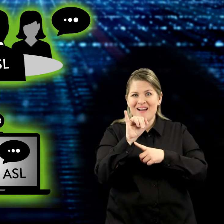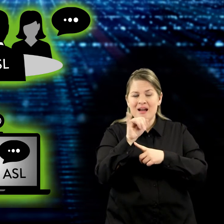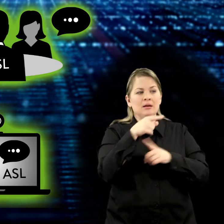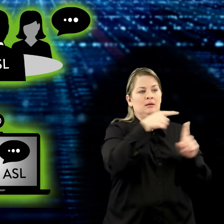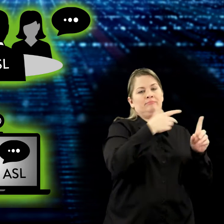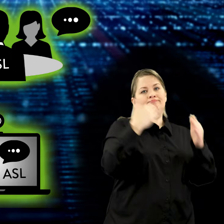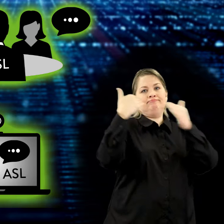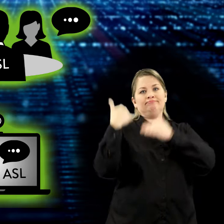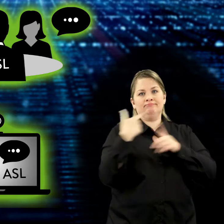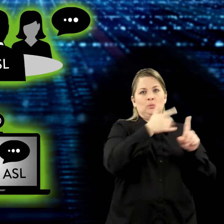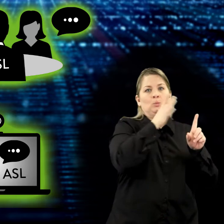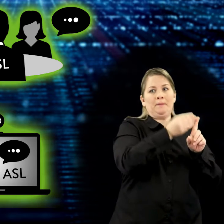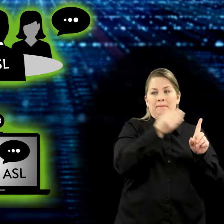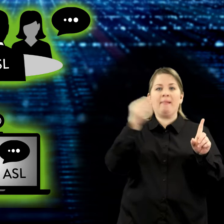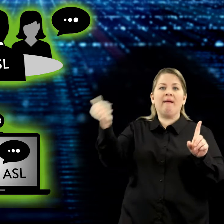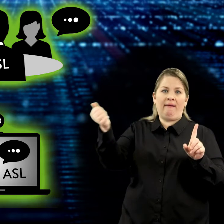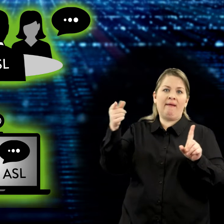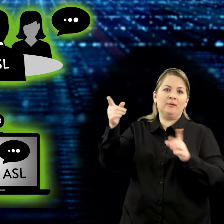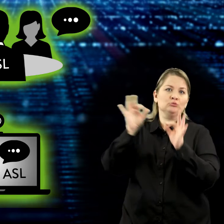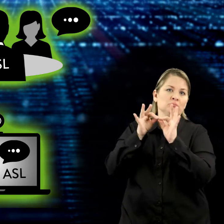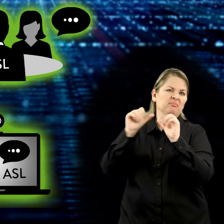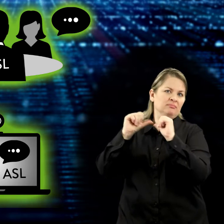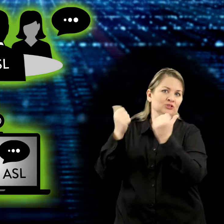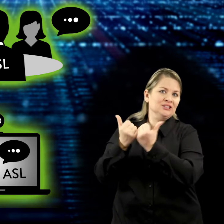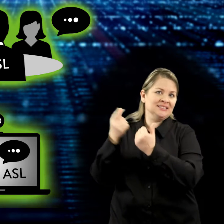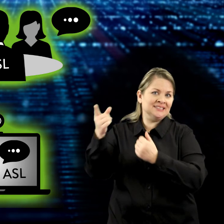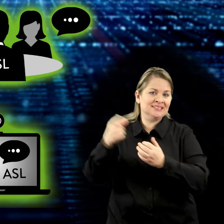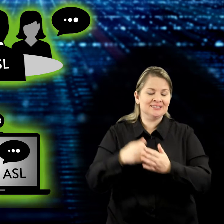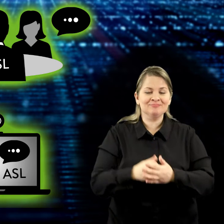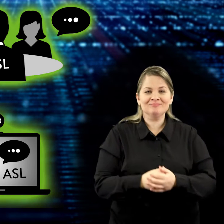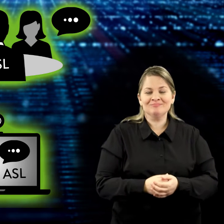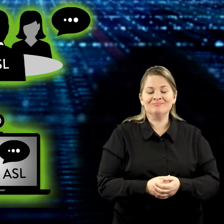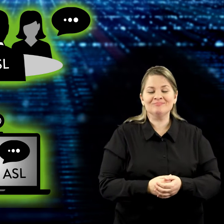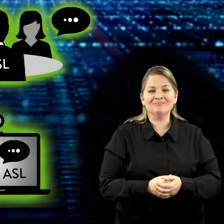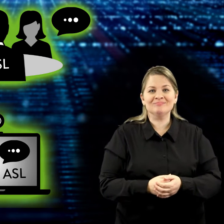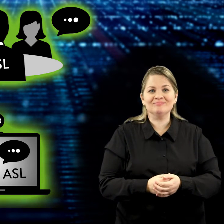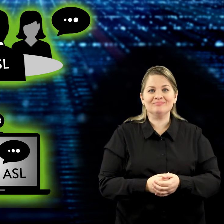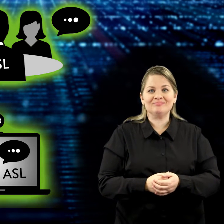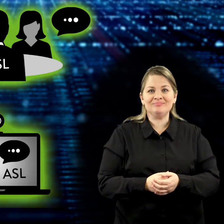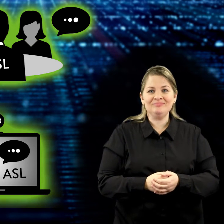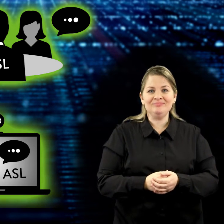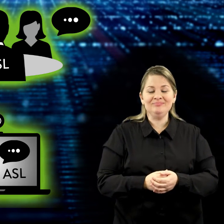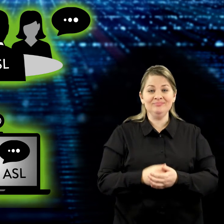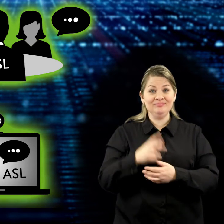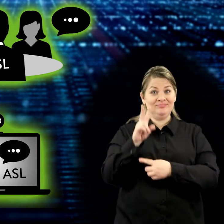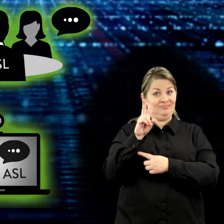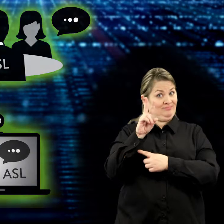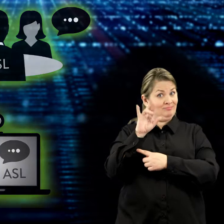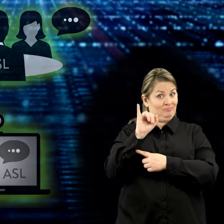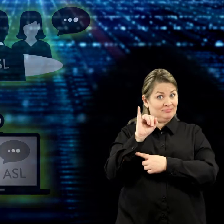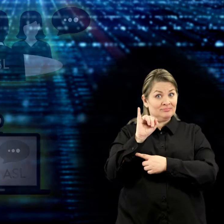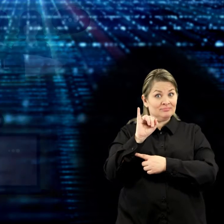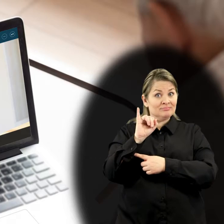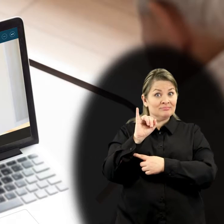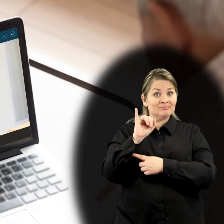pays for the service through a direct billing arrangement with the interpreter referral service.